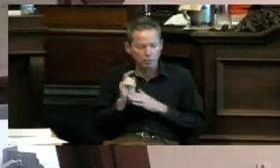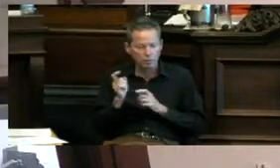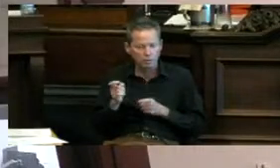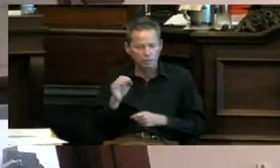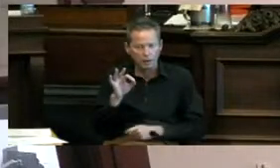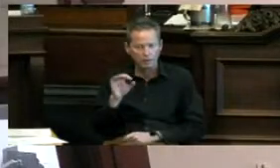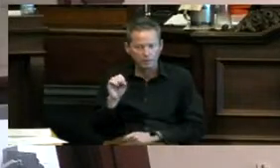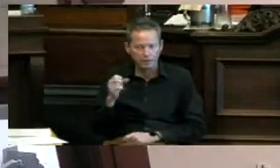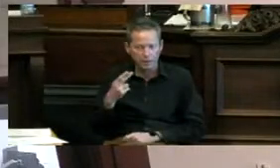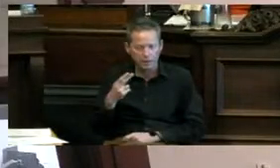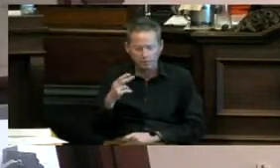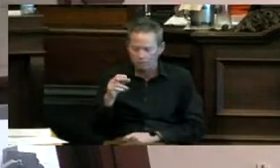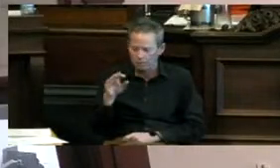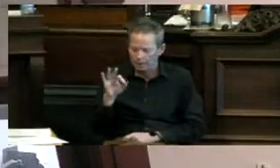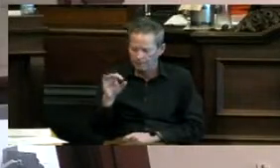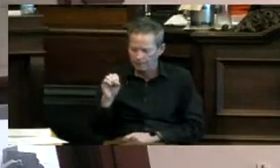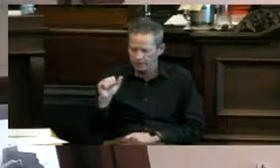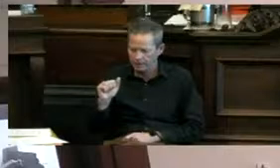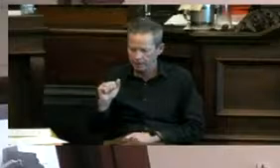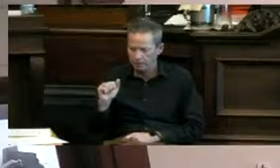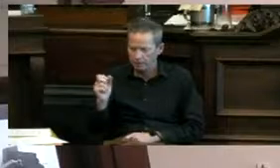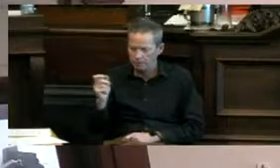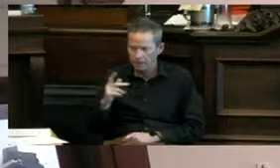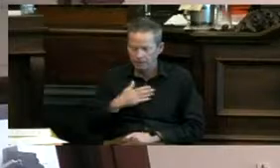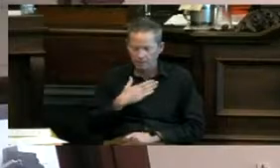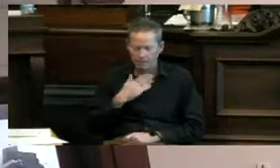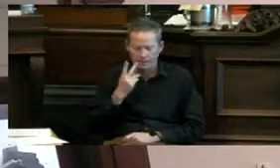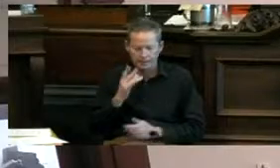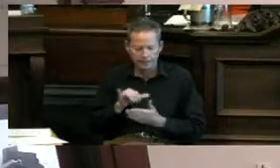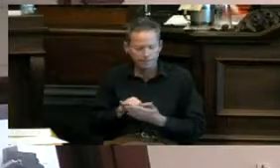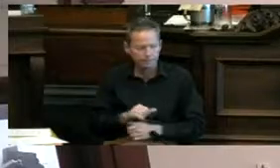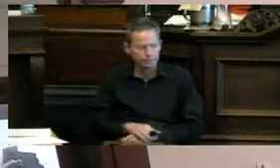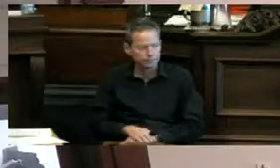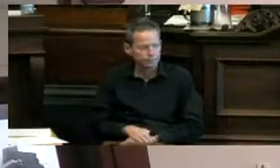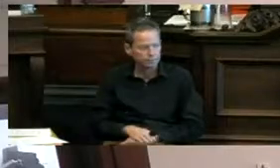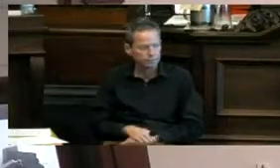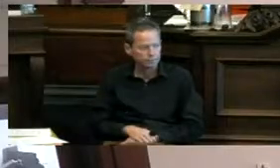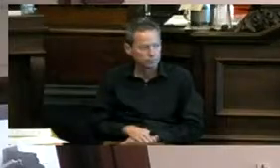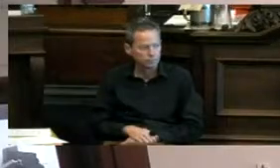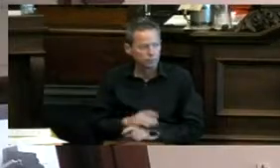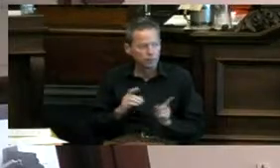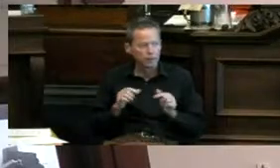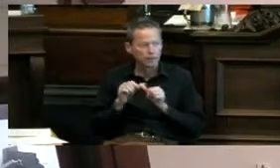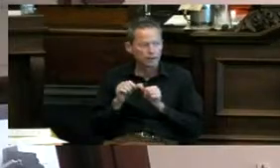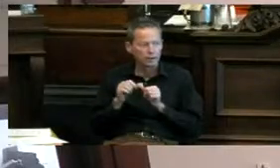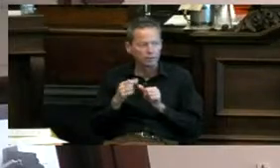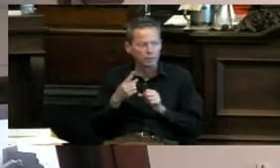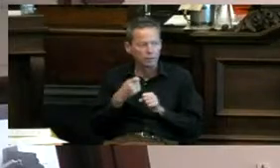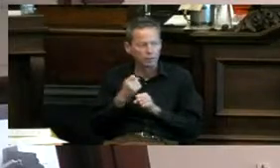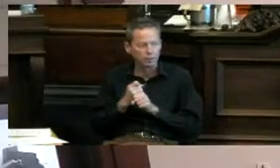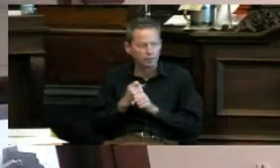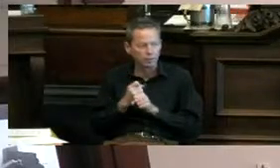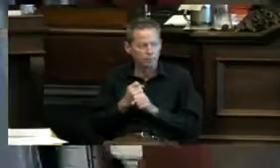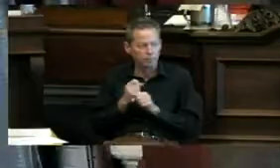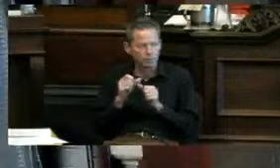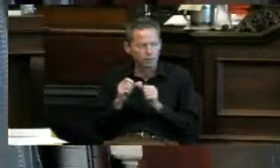wanted to comment that I noticed that the $1,000 contribution to the FSA is back, and I just